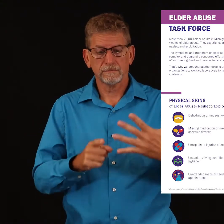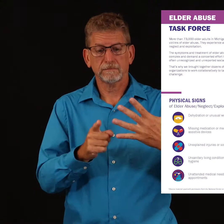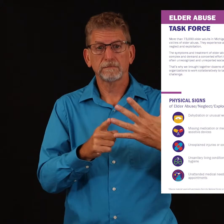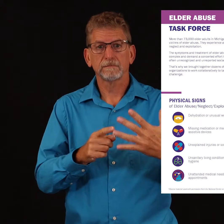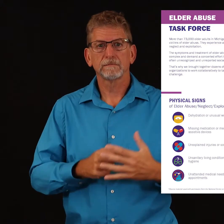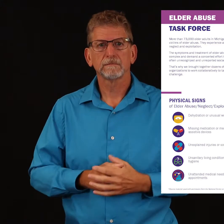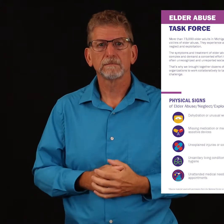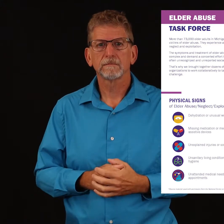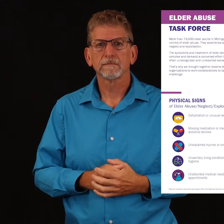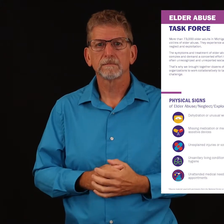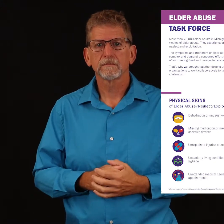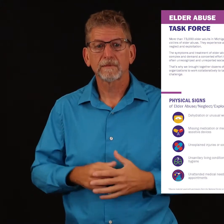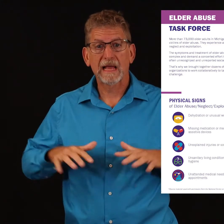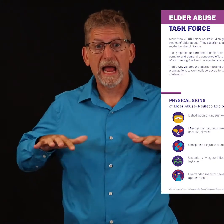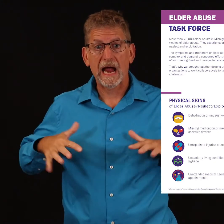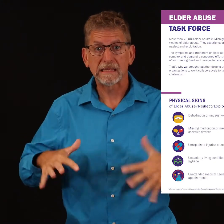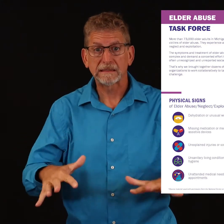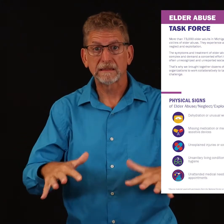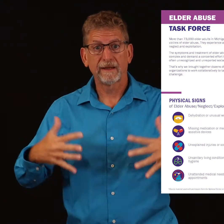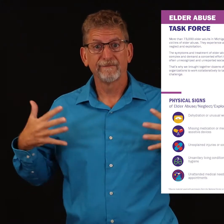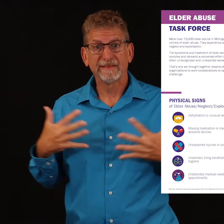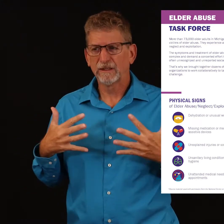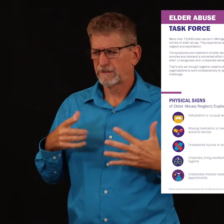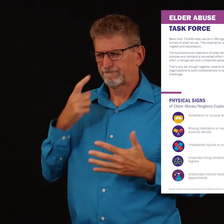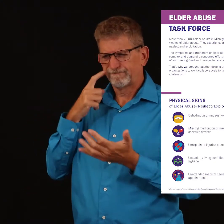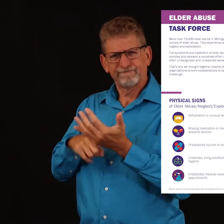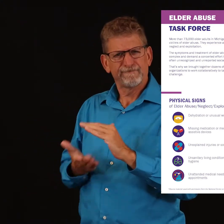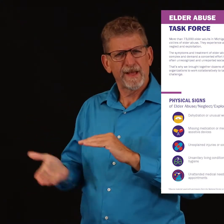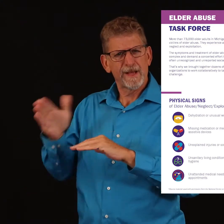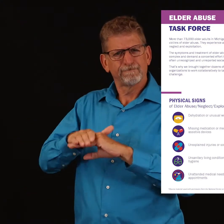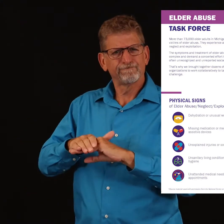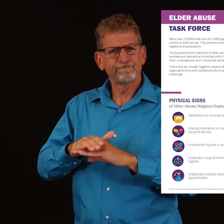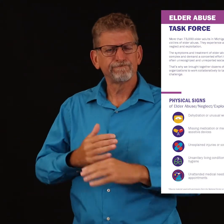Increased anxiety or fear